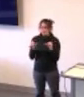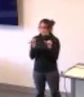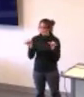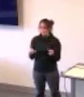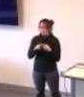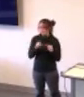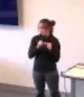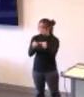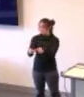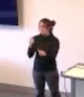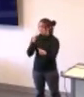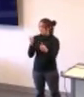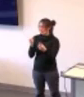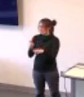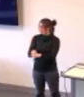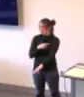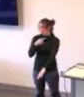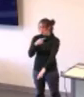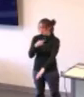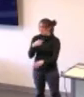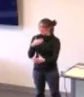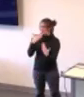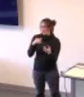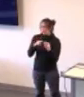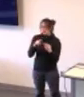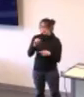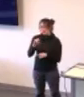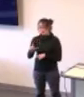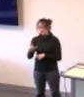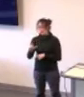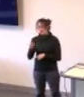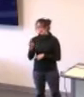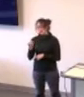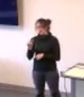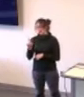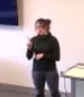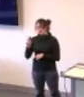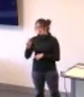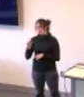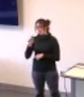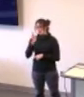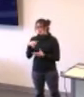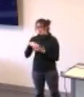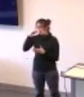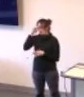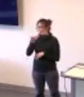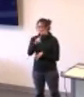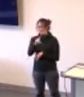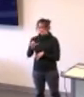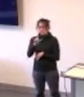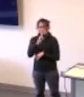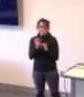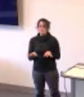And thanks to Lewis, Baldwin would learn that disability is a key piece in all of it.